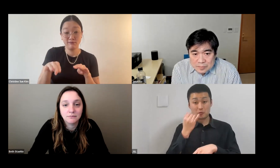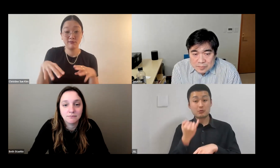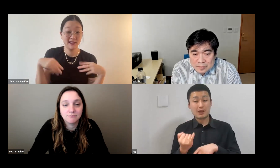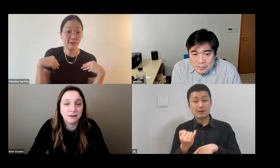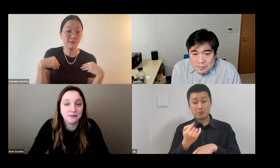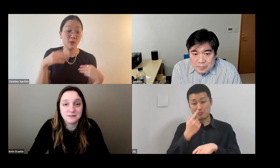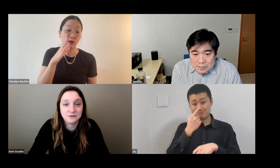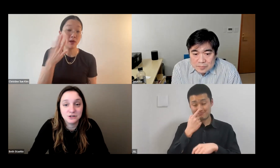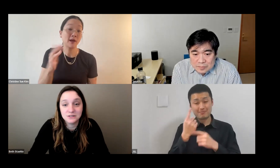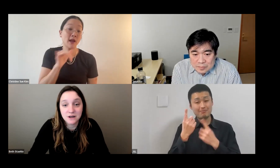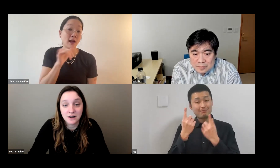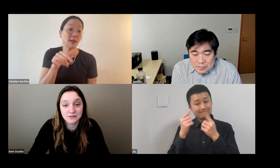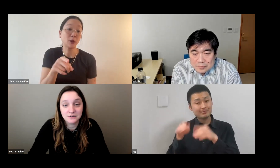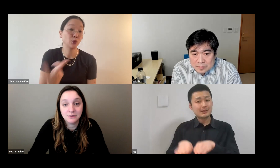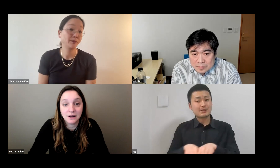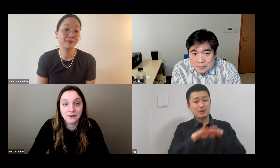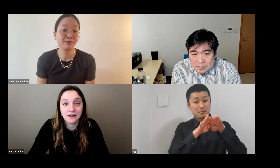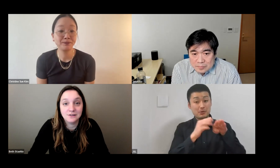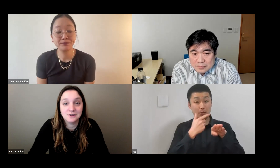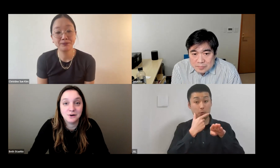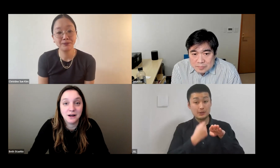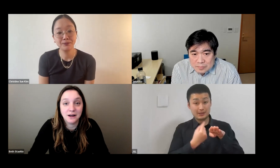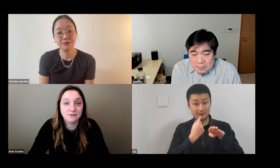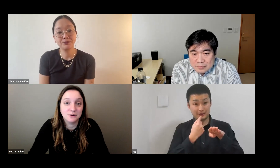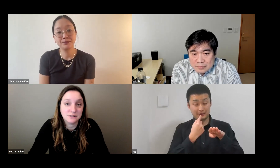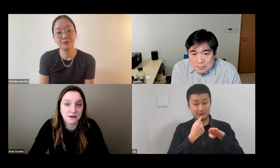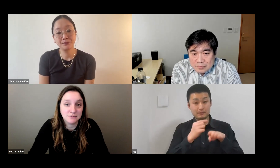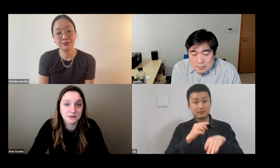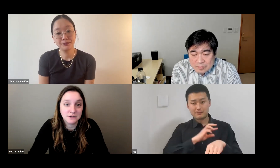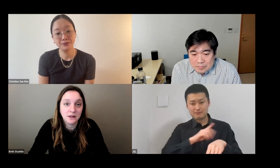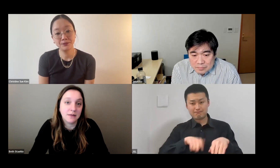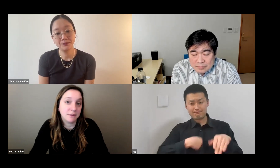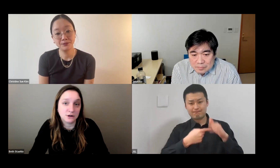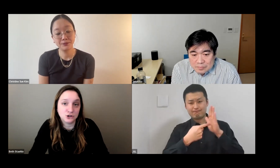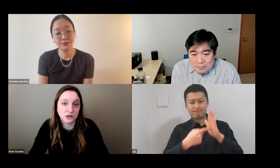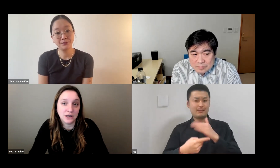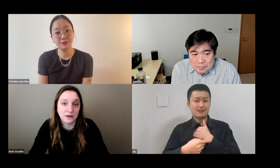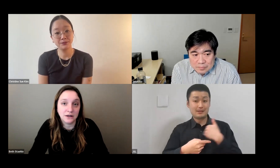but she's not, right? And so I have to accept that because she can hear